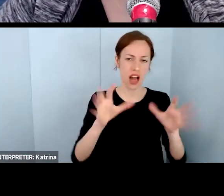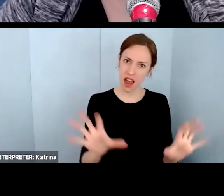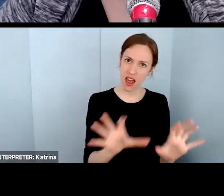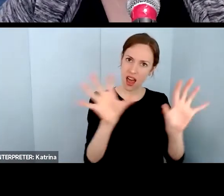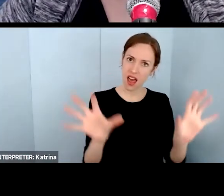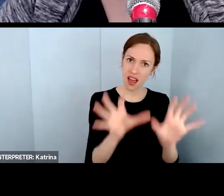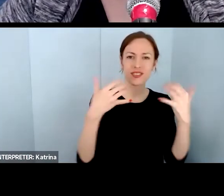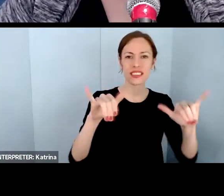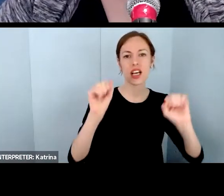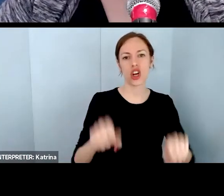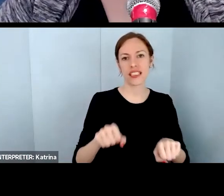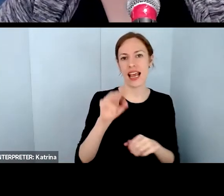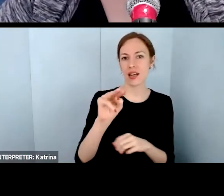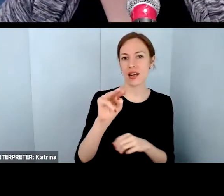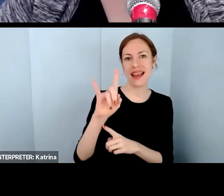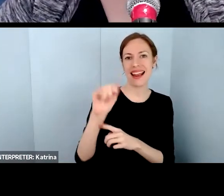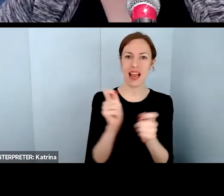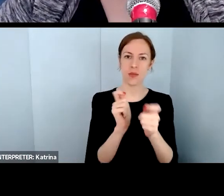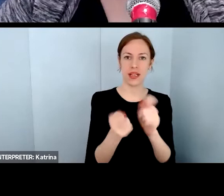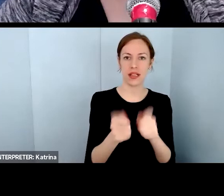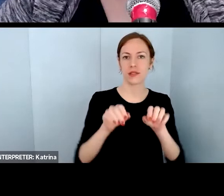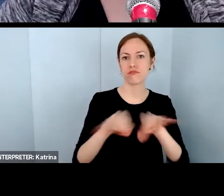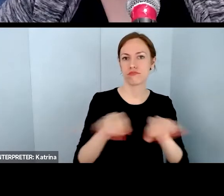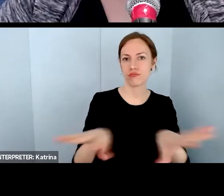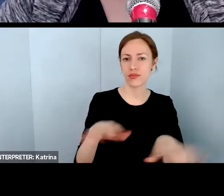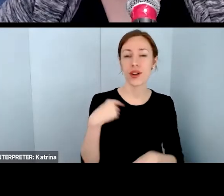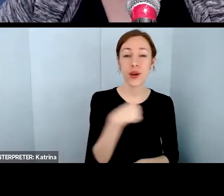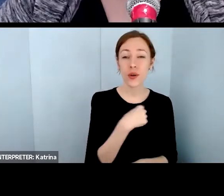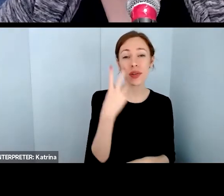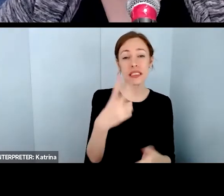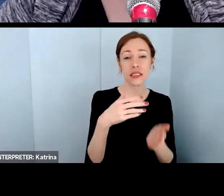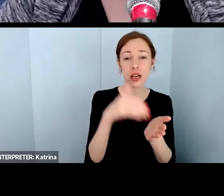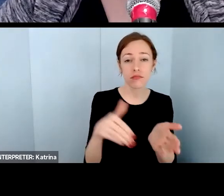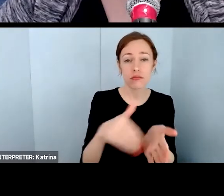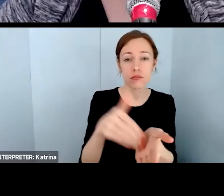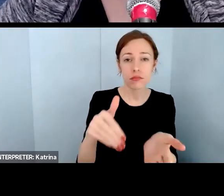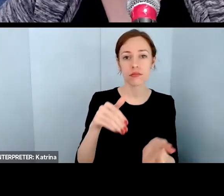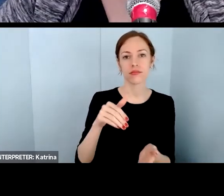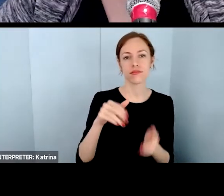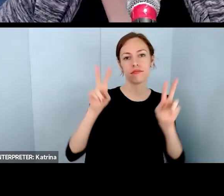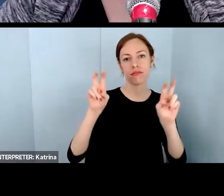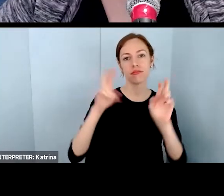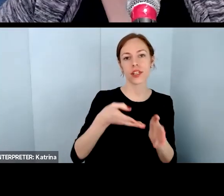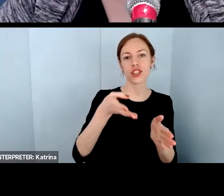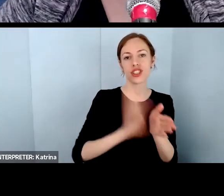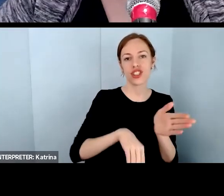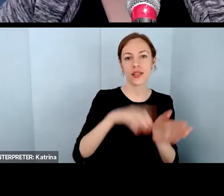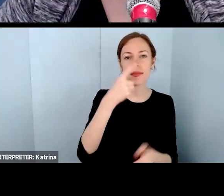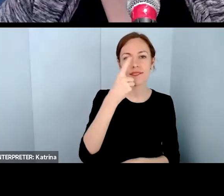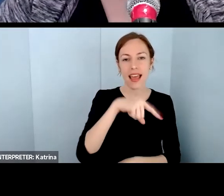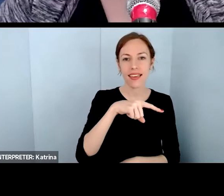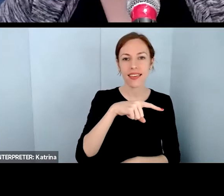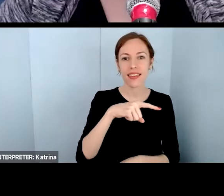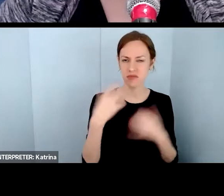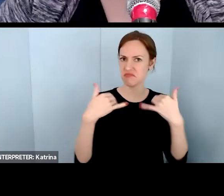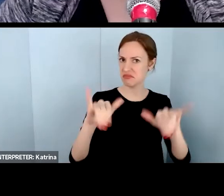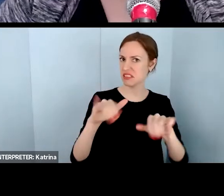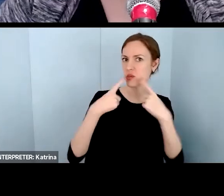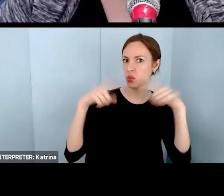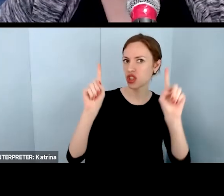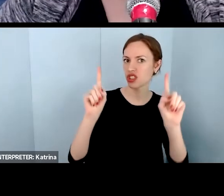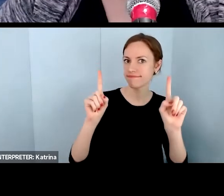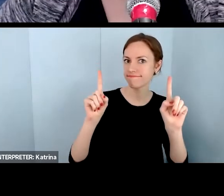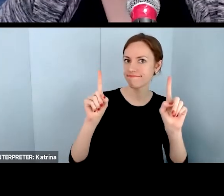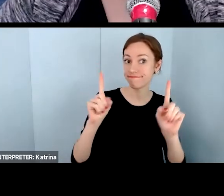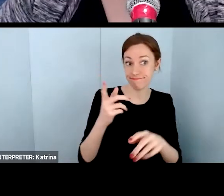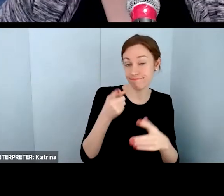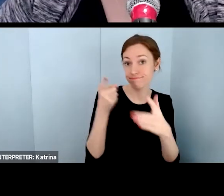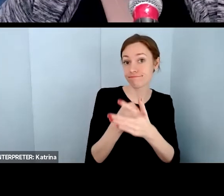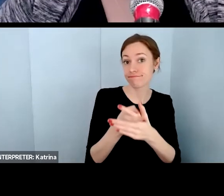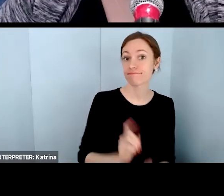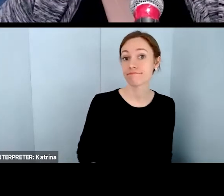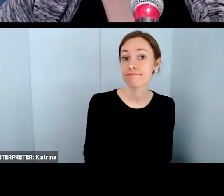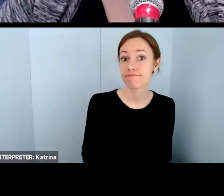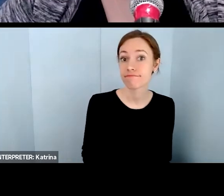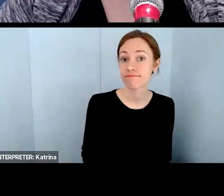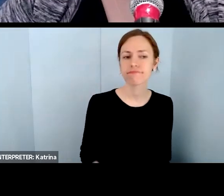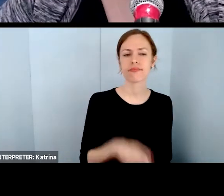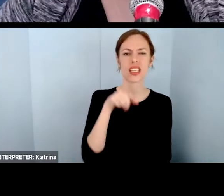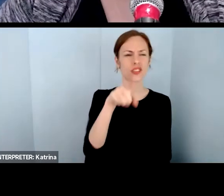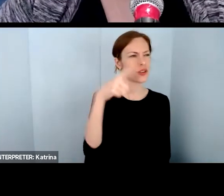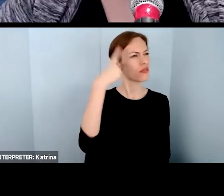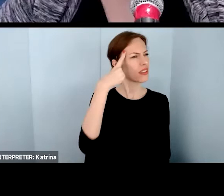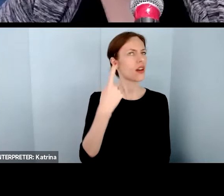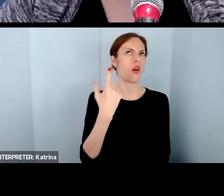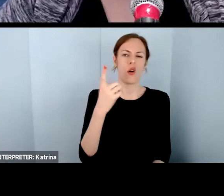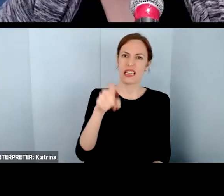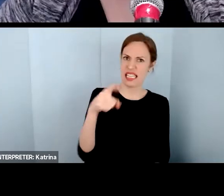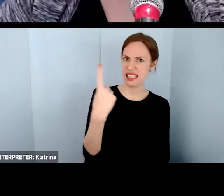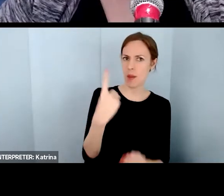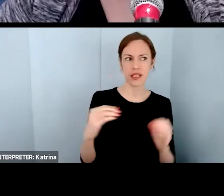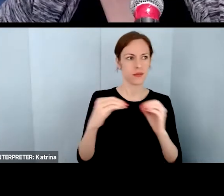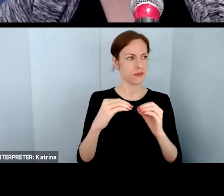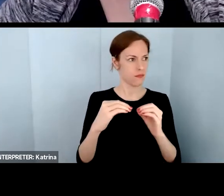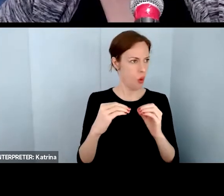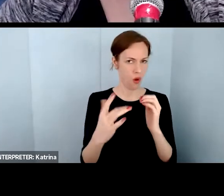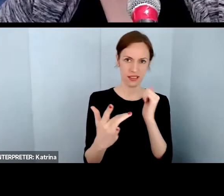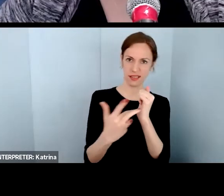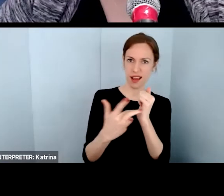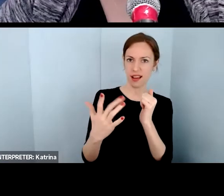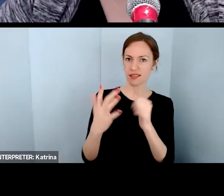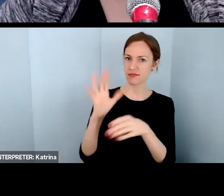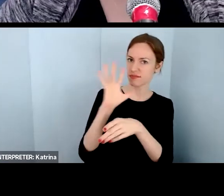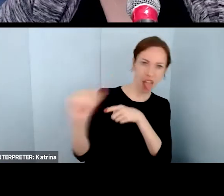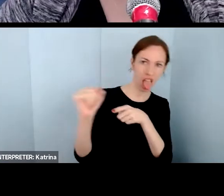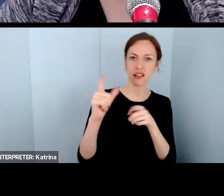In fact, we see cheap fakes. Often, and, and they still tend to work they do the job. And so the idea that you would need something more sophisticated, in order to pull off a manipulation campaign is just not.